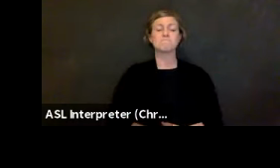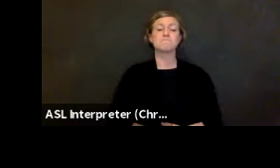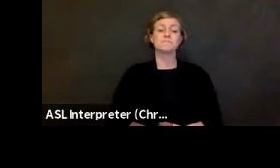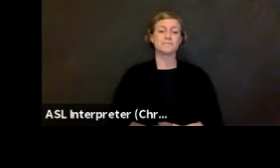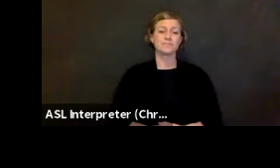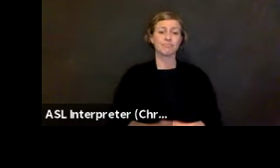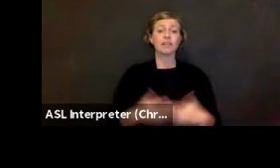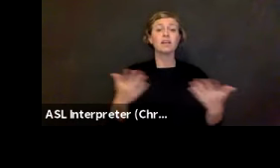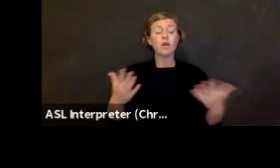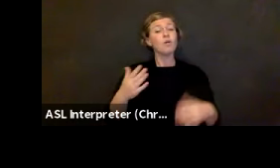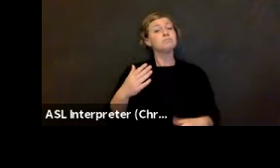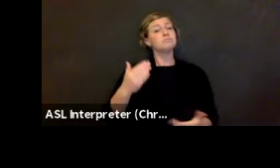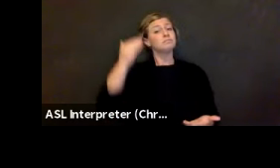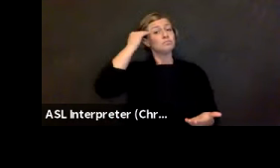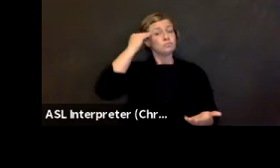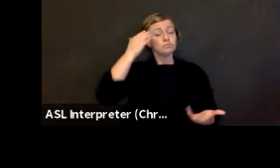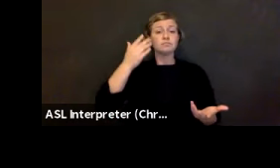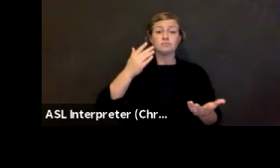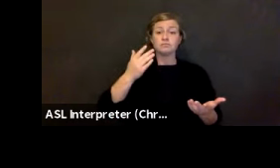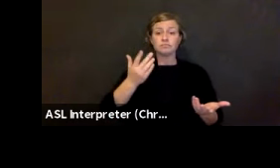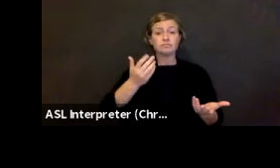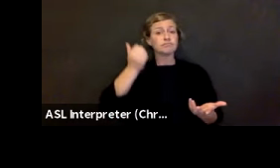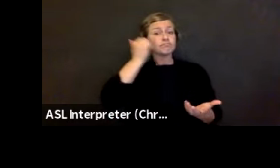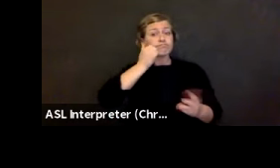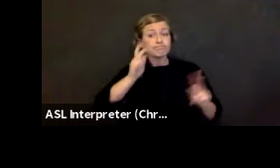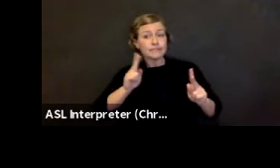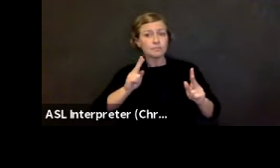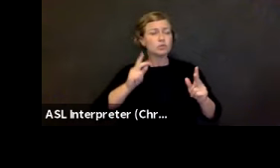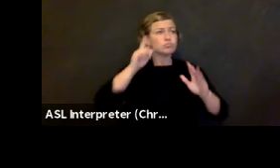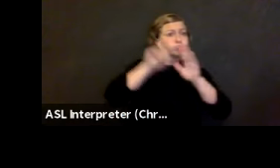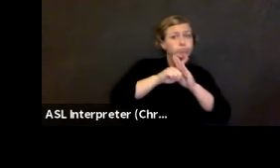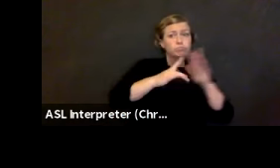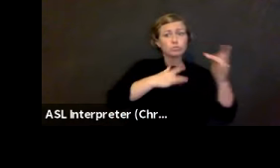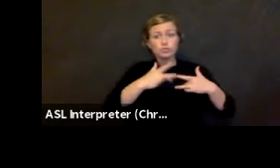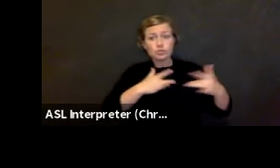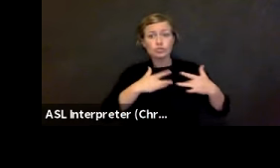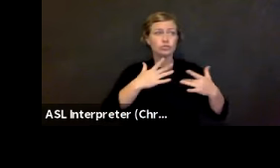to take a quick second to do a little overview of the steps